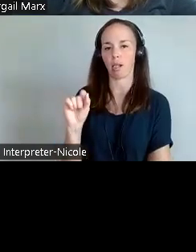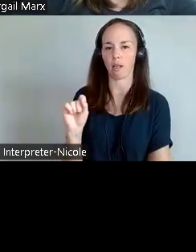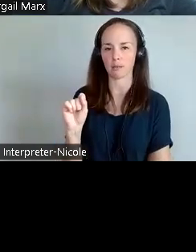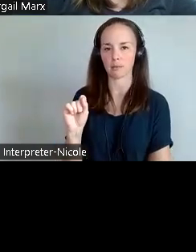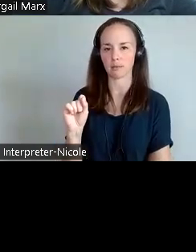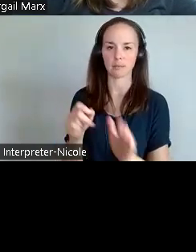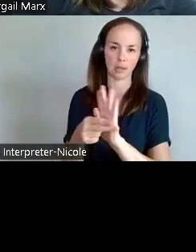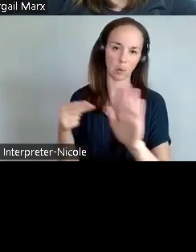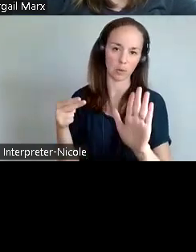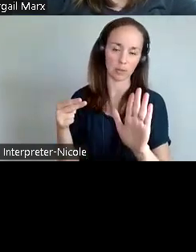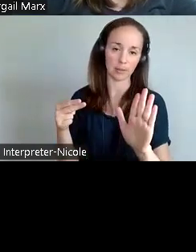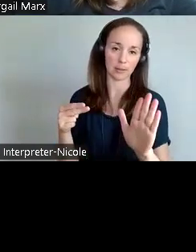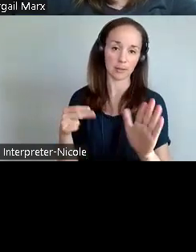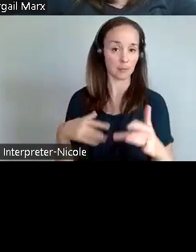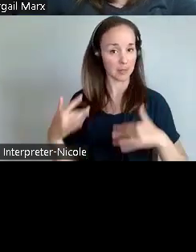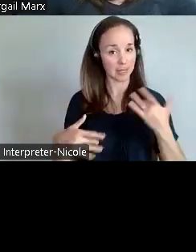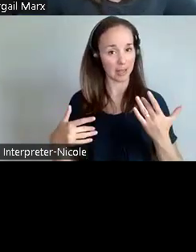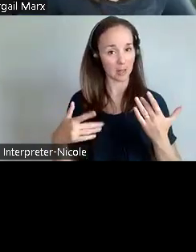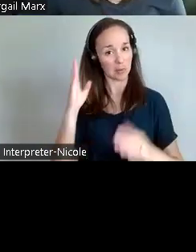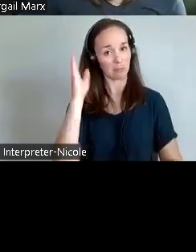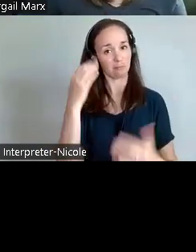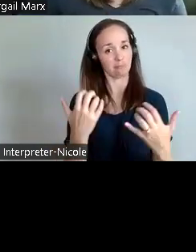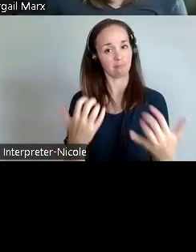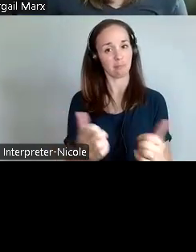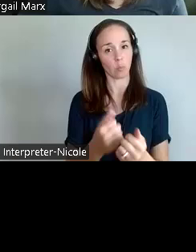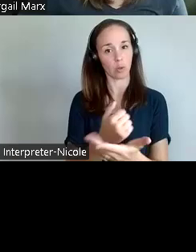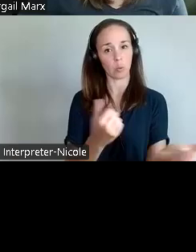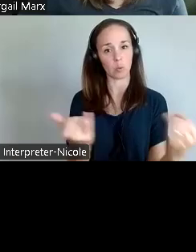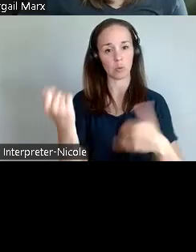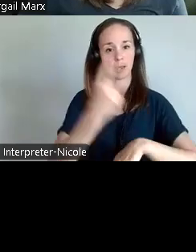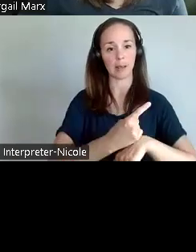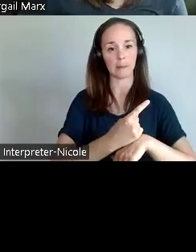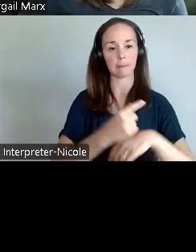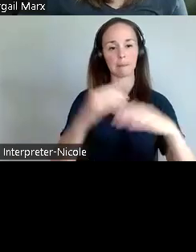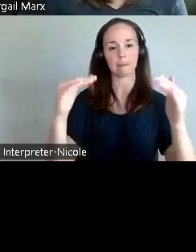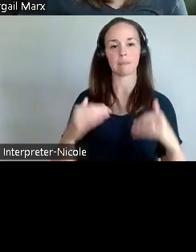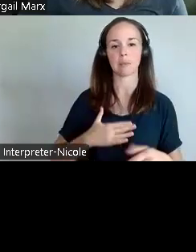talking with you all today. >> And my name is Jennifer Schubring.